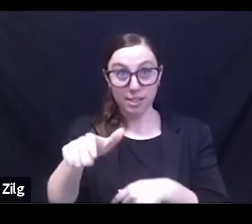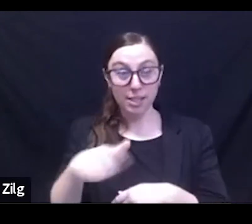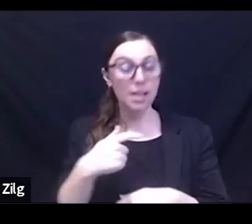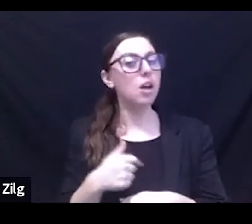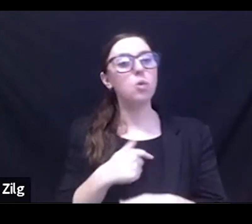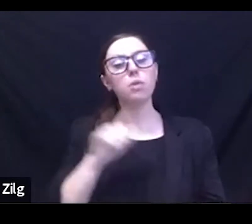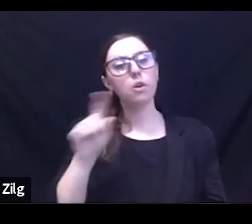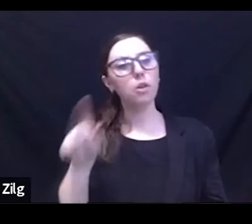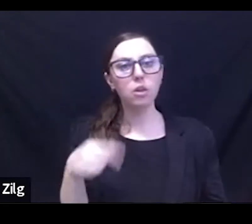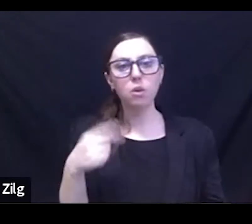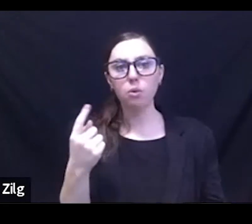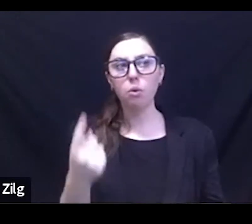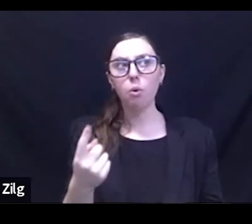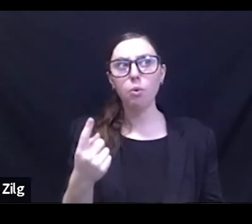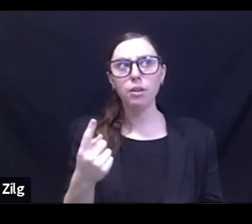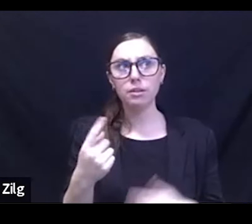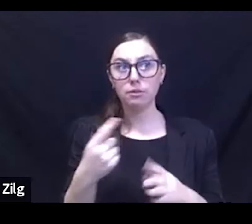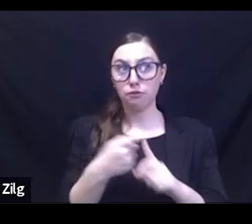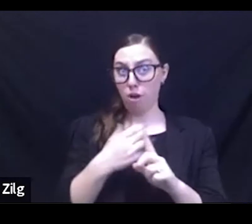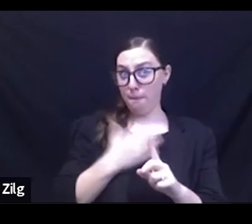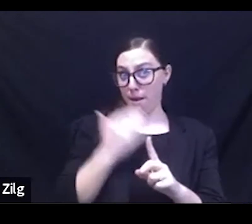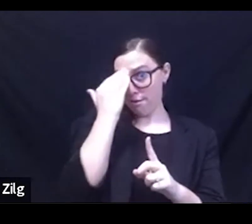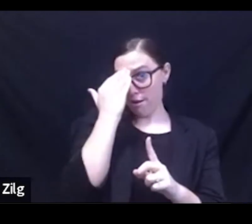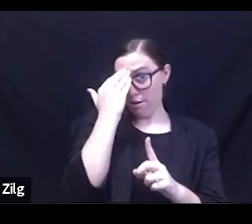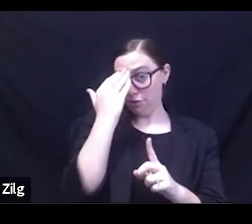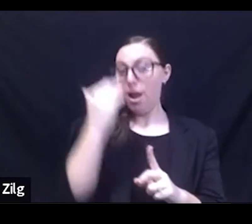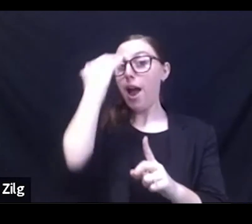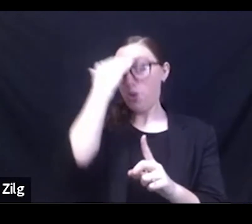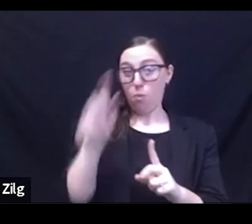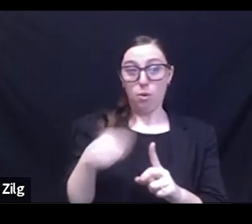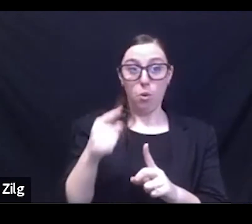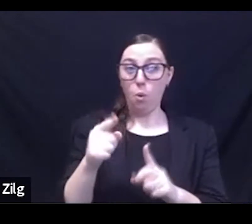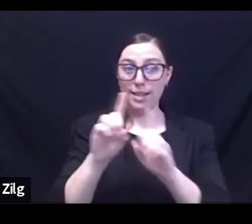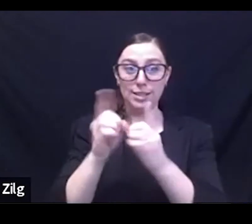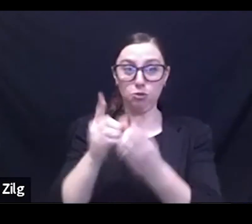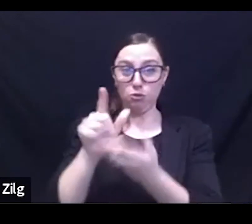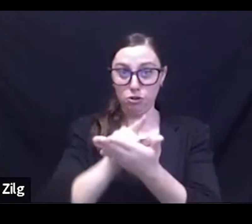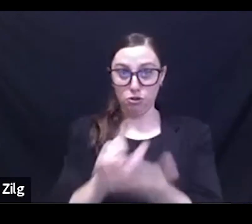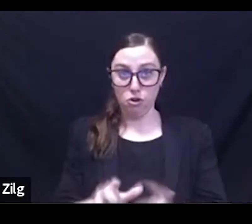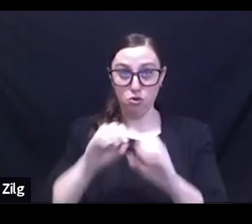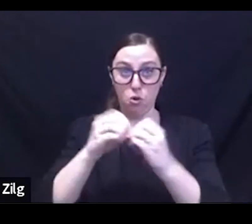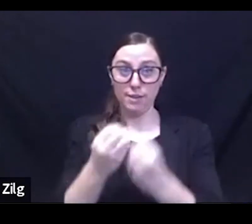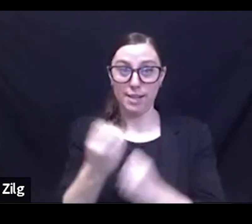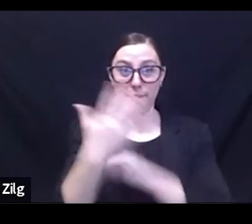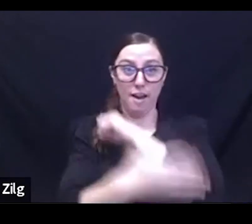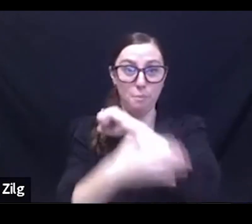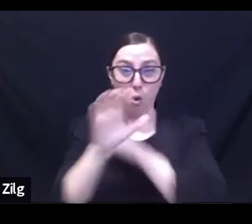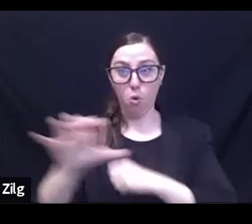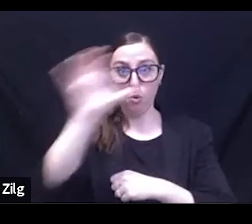And we're the only, to my knowledge, I know we're the only D.A.'s office in the five boroughs that has this